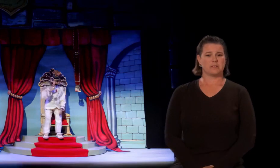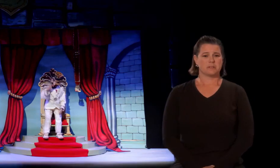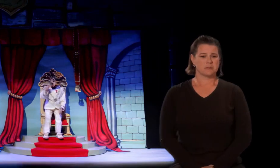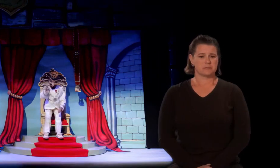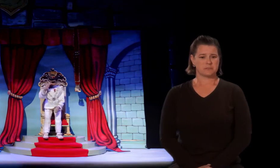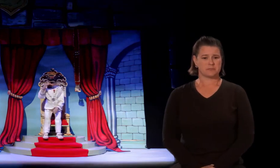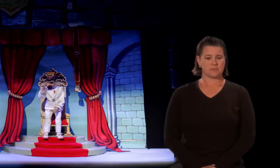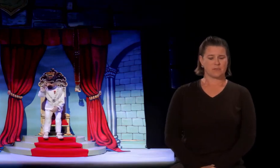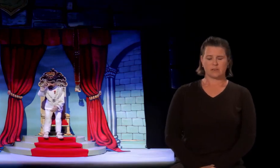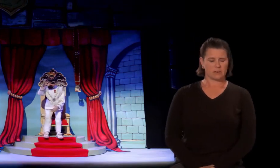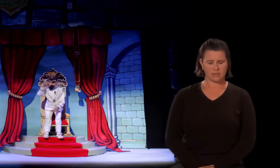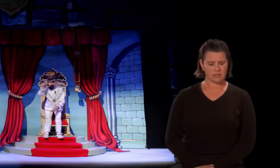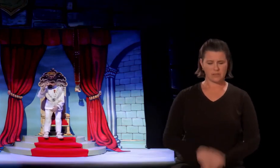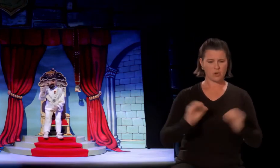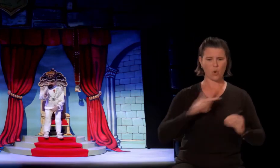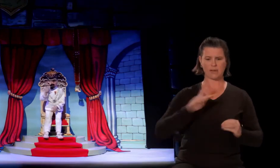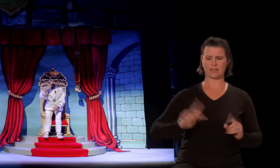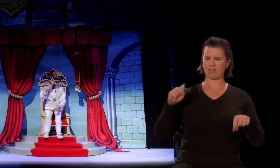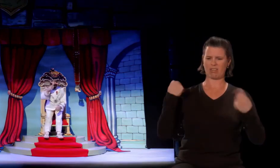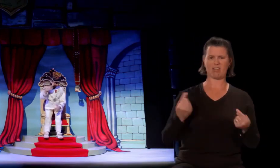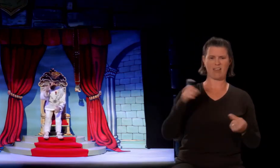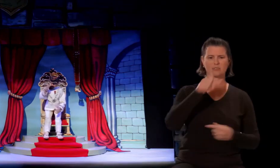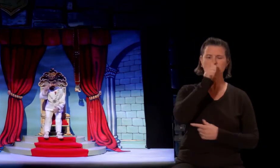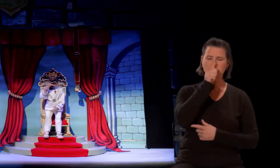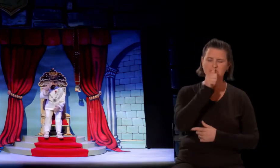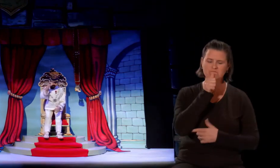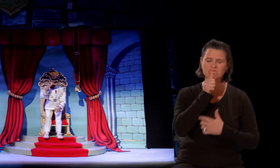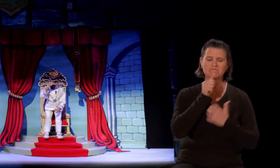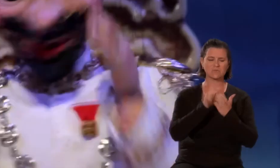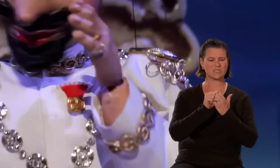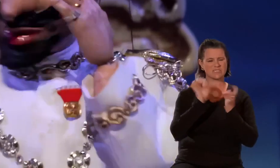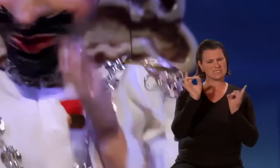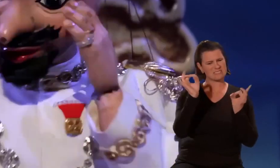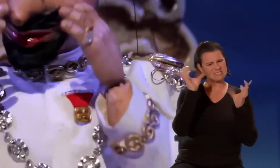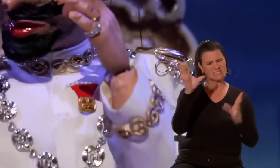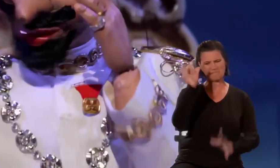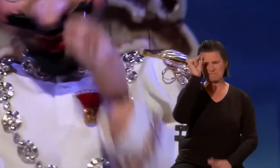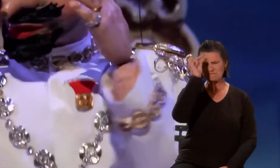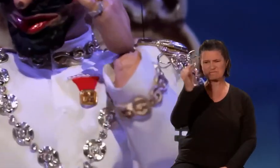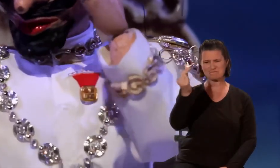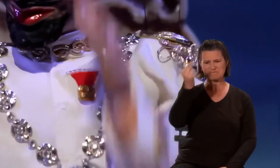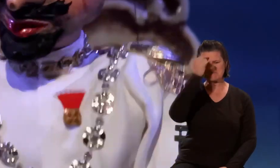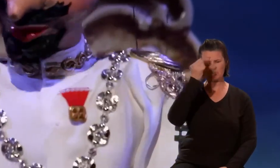No king ever had to put up with such confoundedly dimwitted wise men.